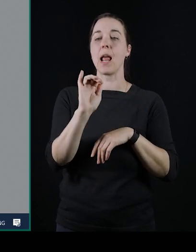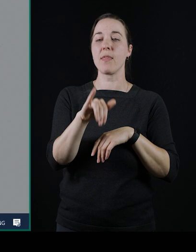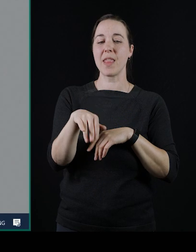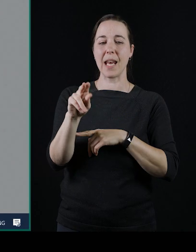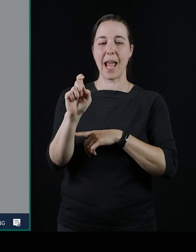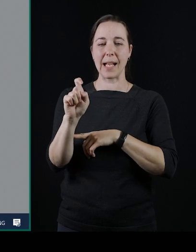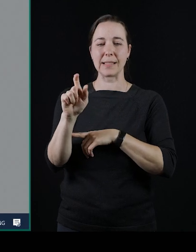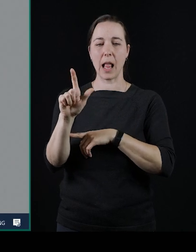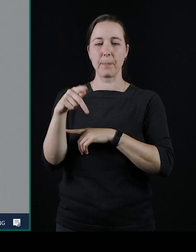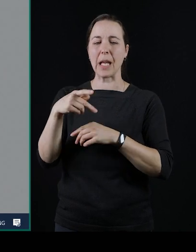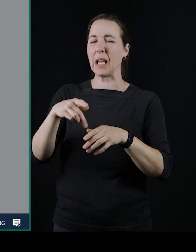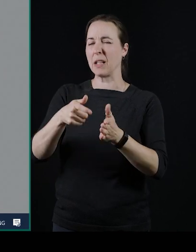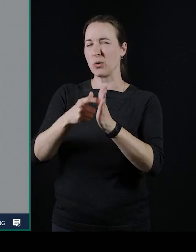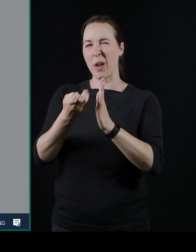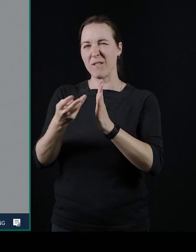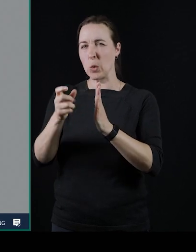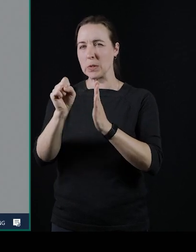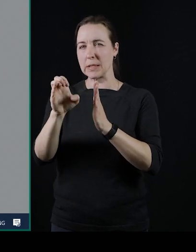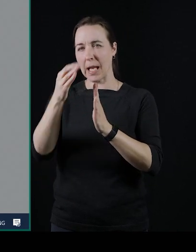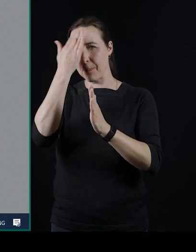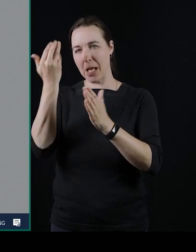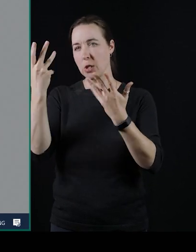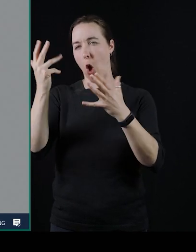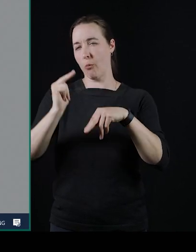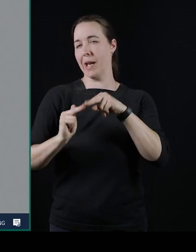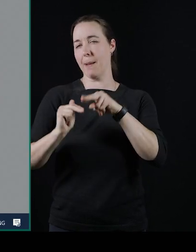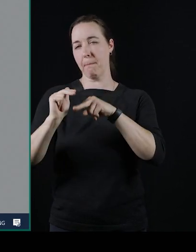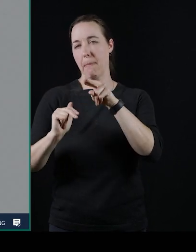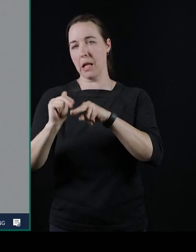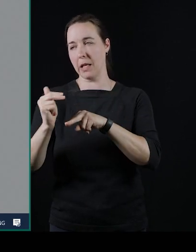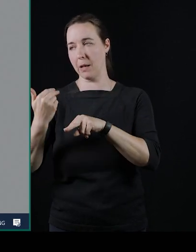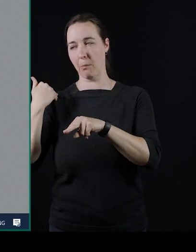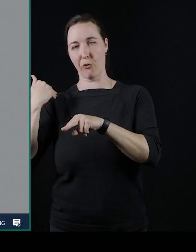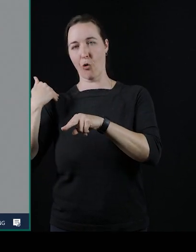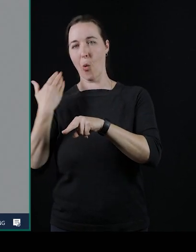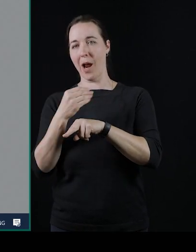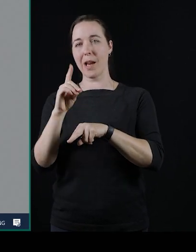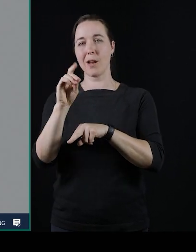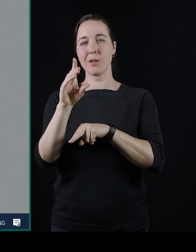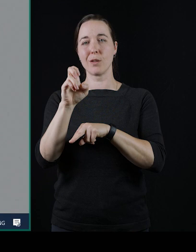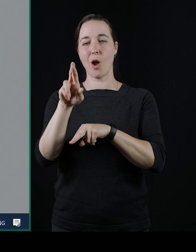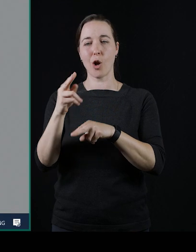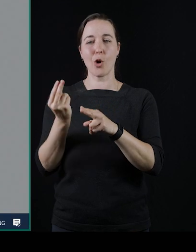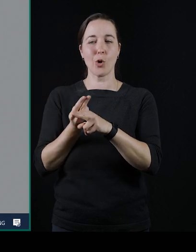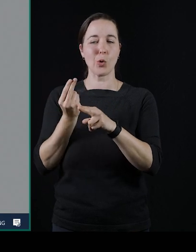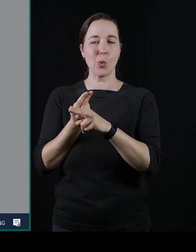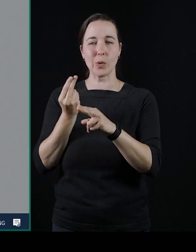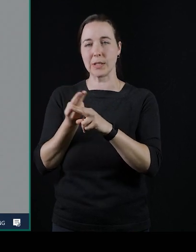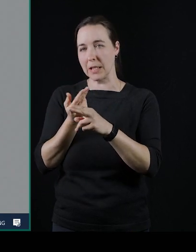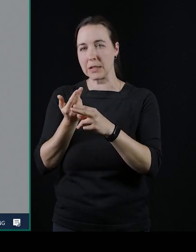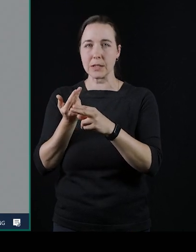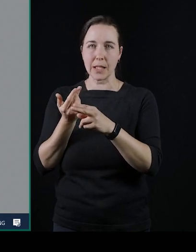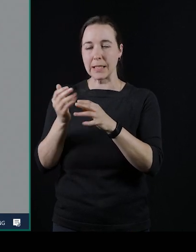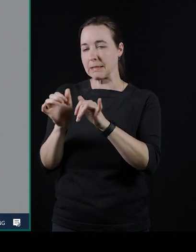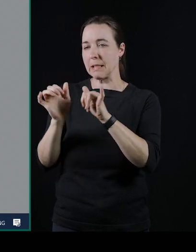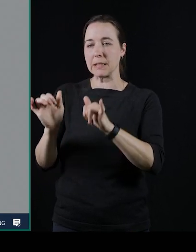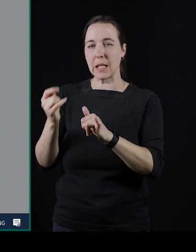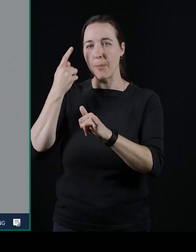the actual build took a few seconds because you had already built a relevant image before and Docker uses a lot of classic to optimize